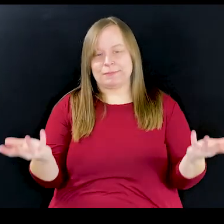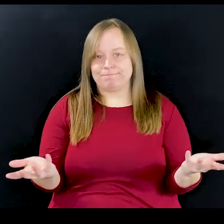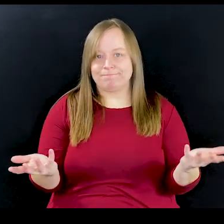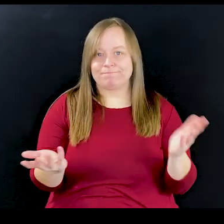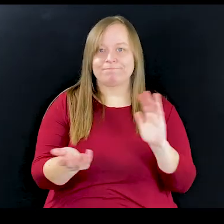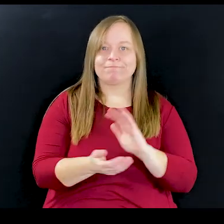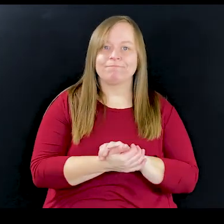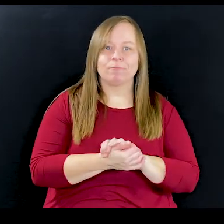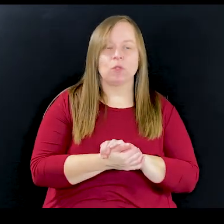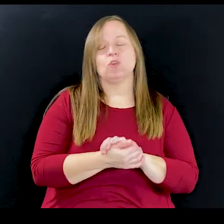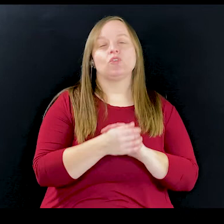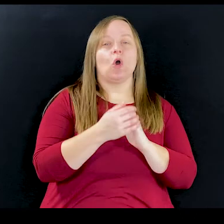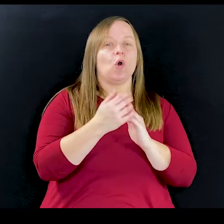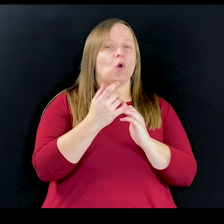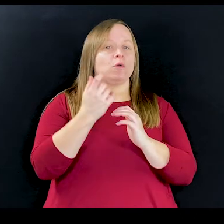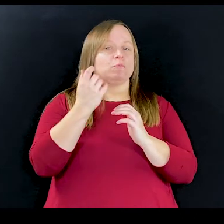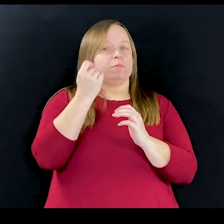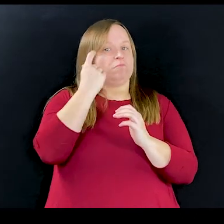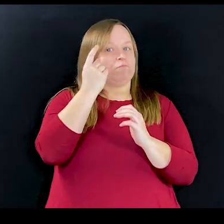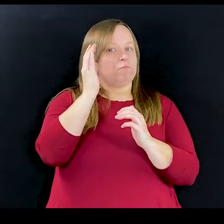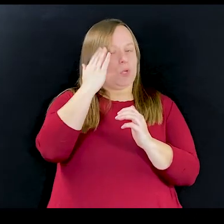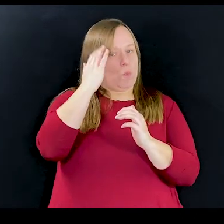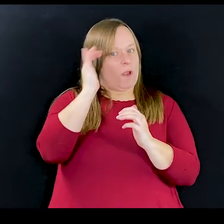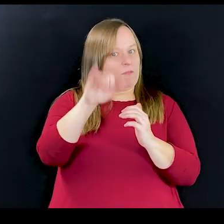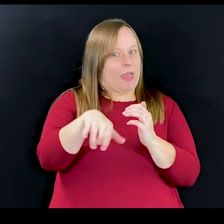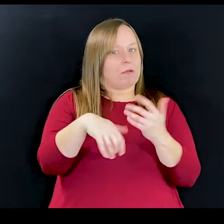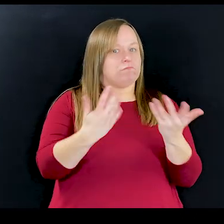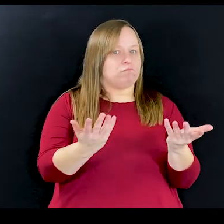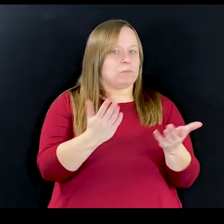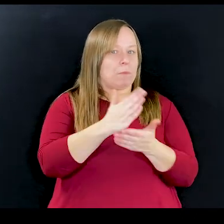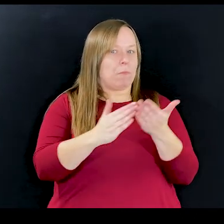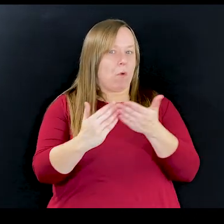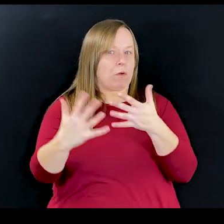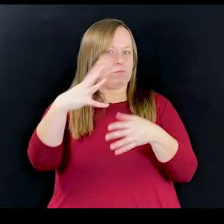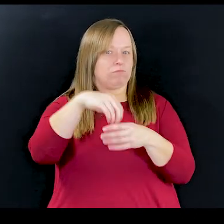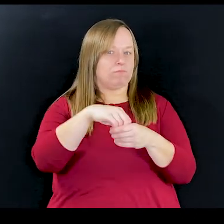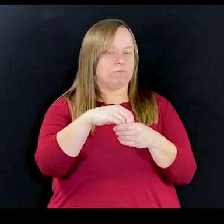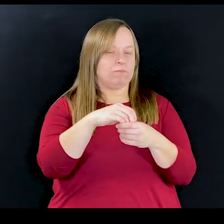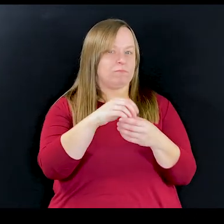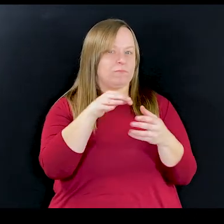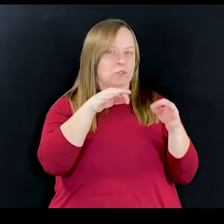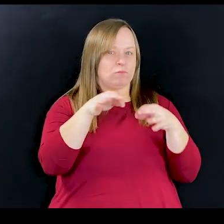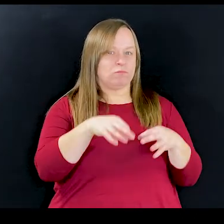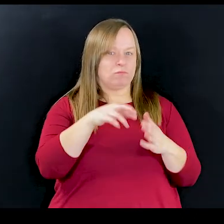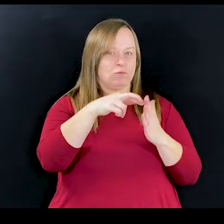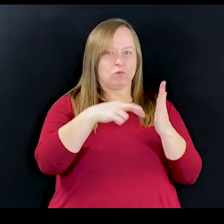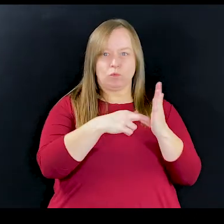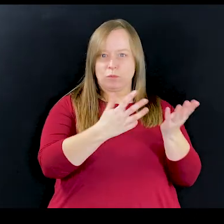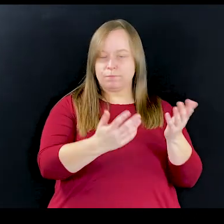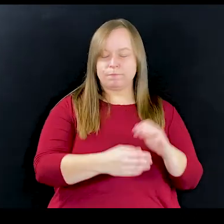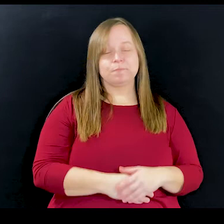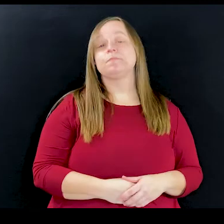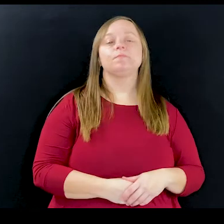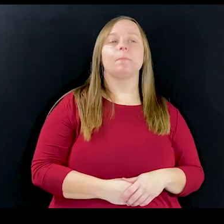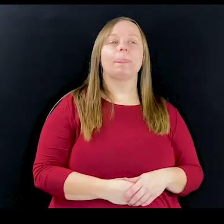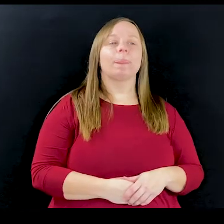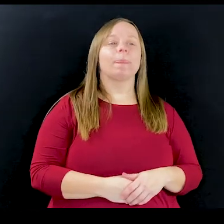or equal distance to you that you could have used. So that's a part of the narrative of the claim that you make.